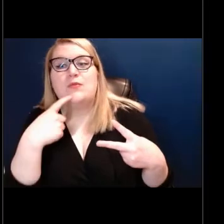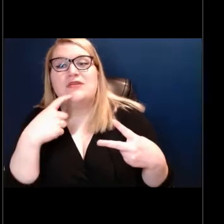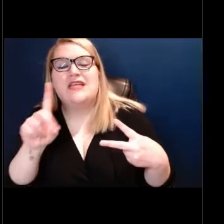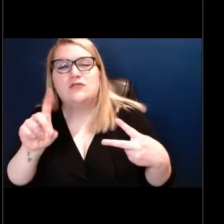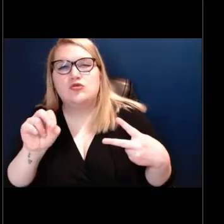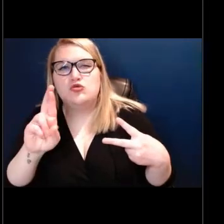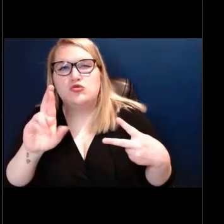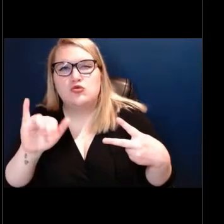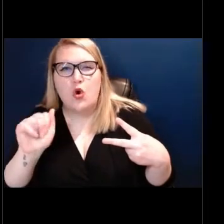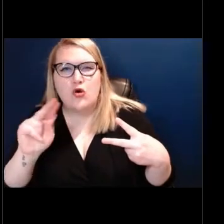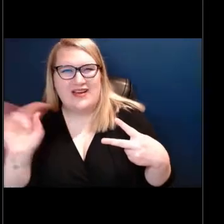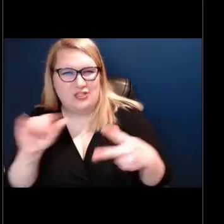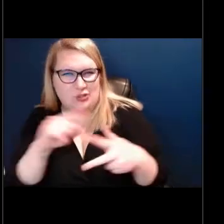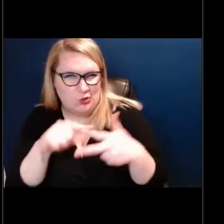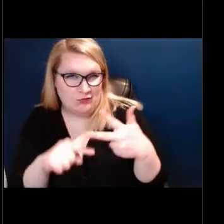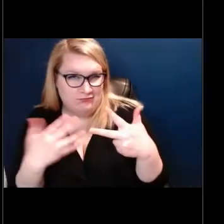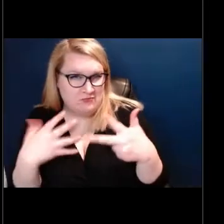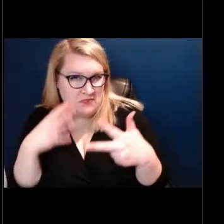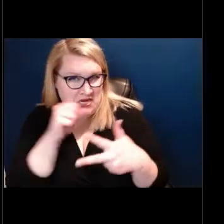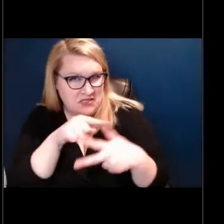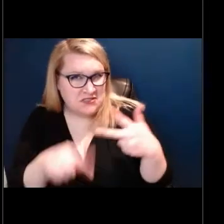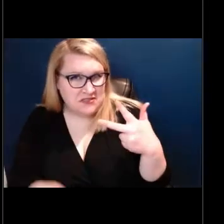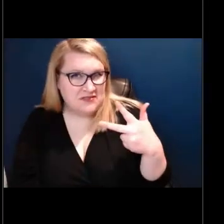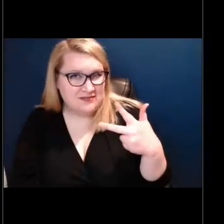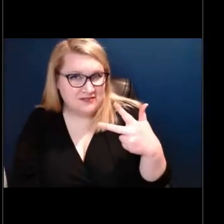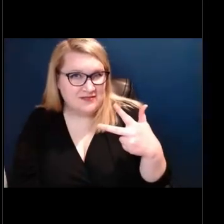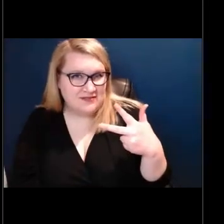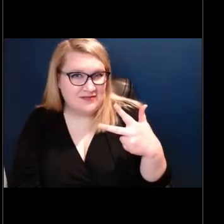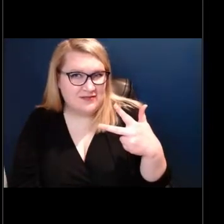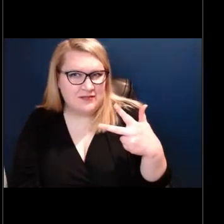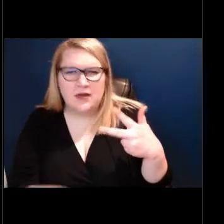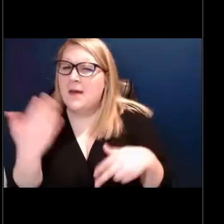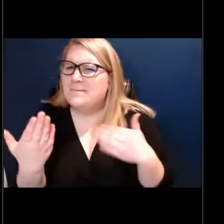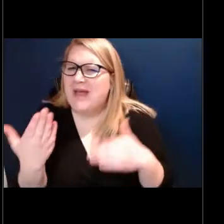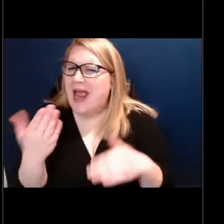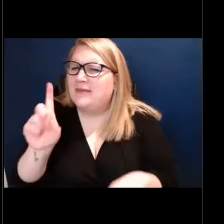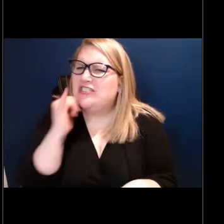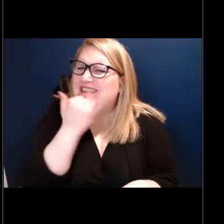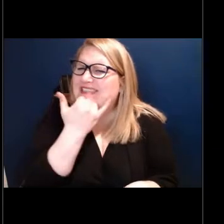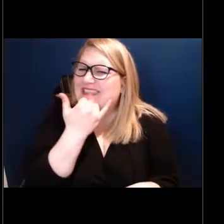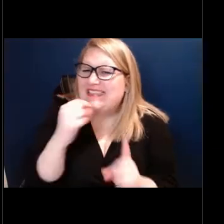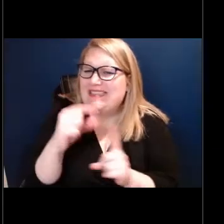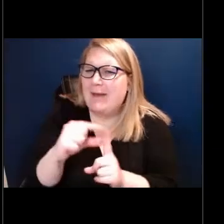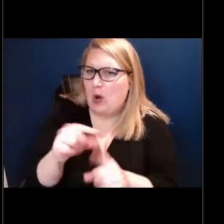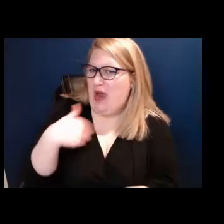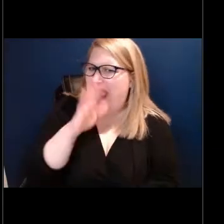So- - The Dorian. [Nicole Bartlett] Or maybe that was just the type of... I have never heard of Hurricane Karina,